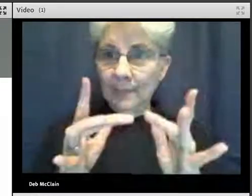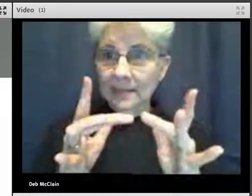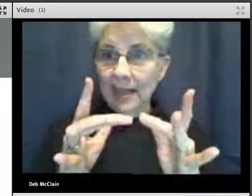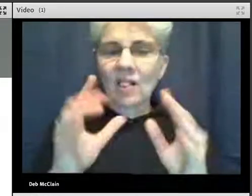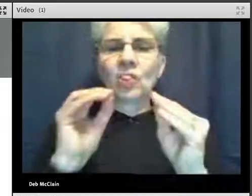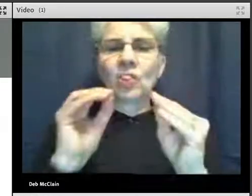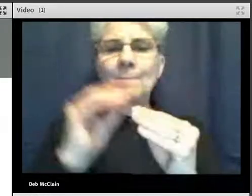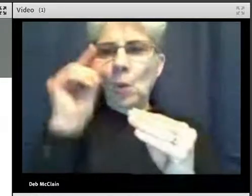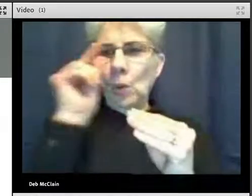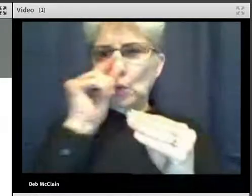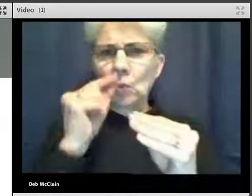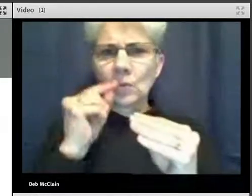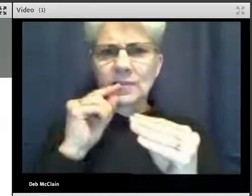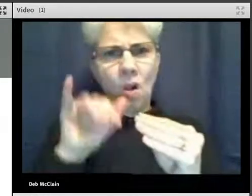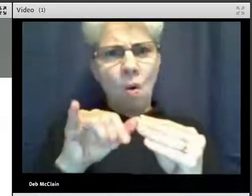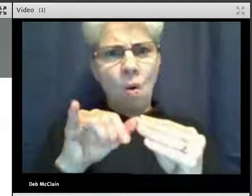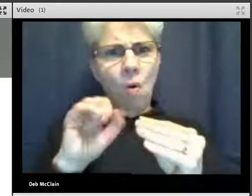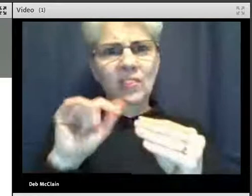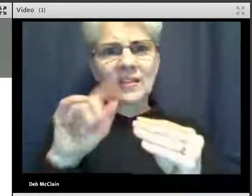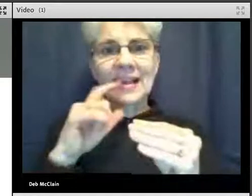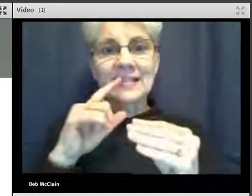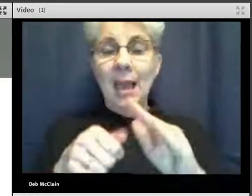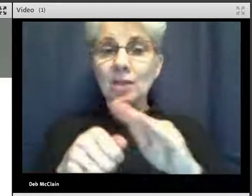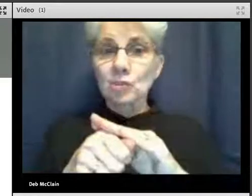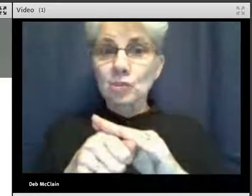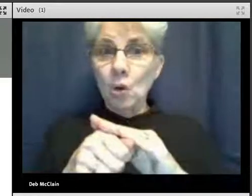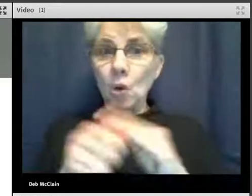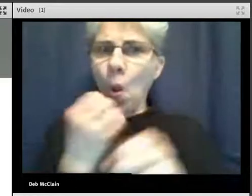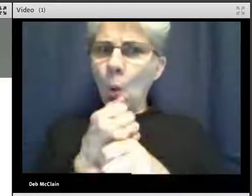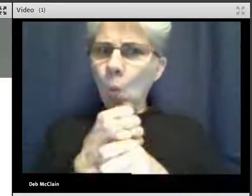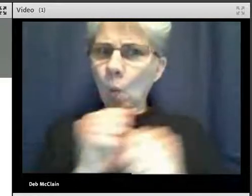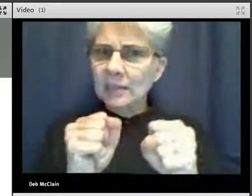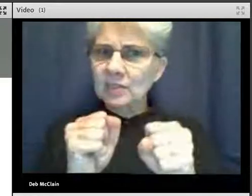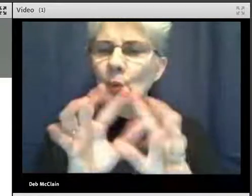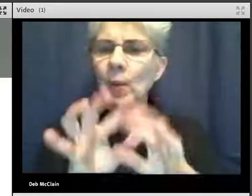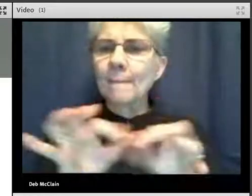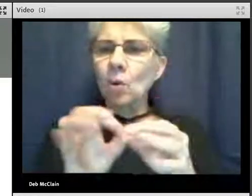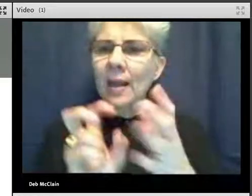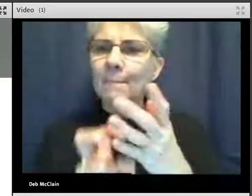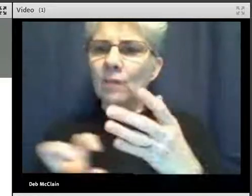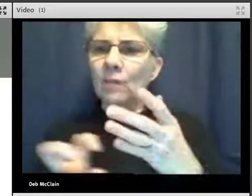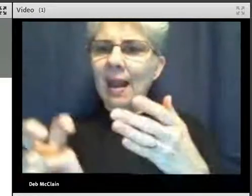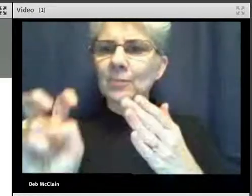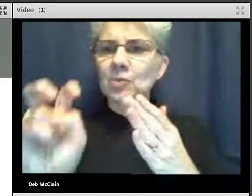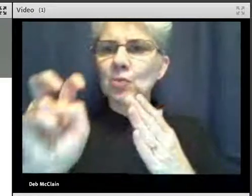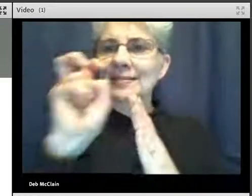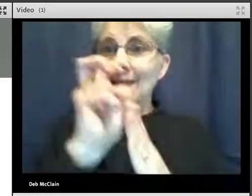the more Google is going to say, "This site's about turtle rescue, this is really important," and push it to the top.